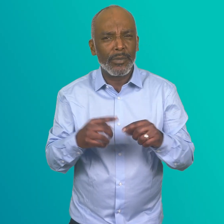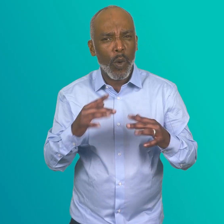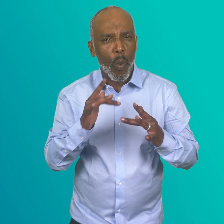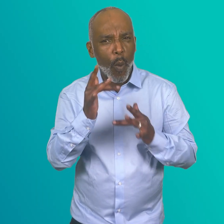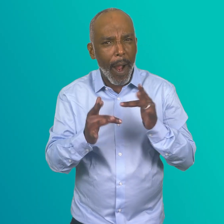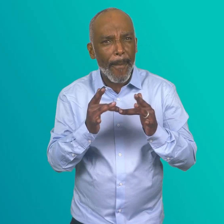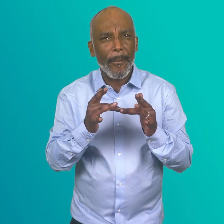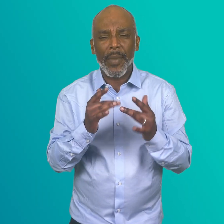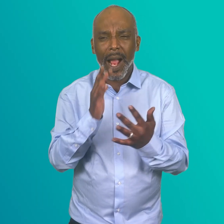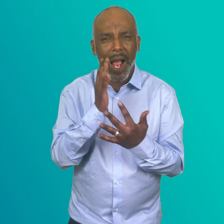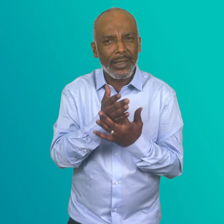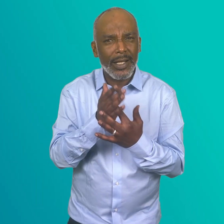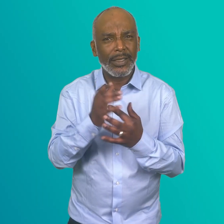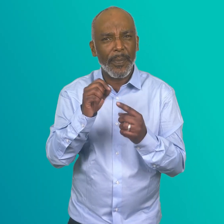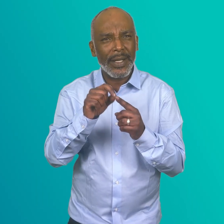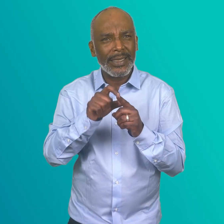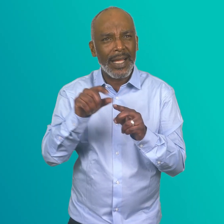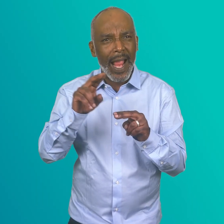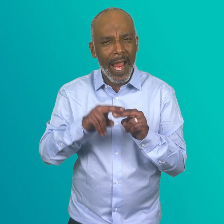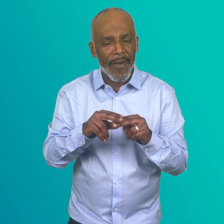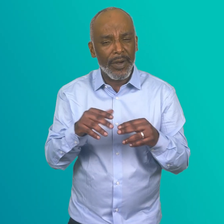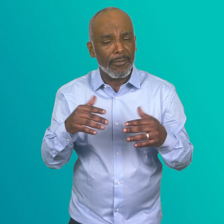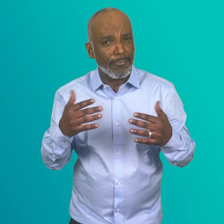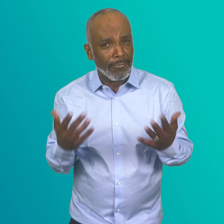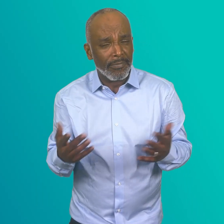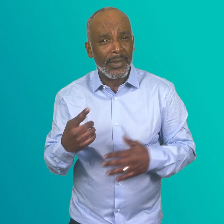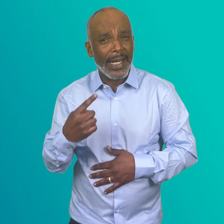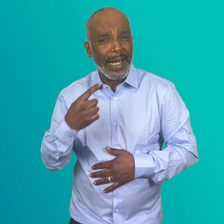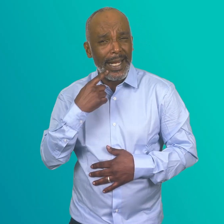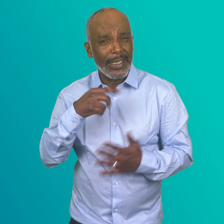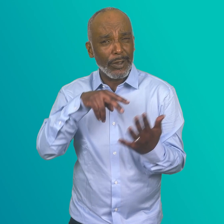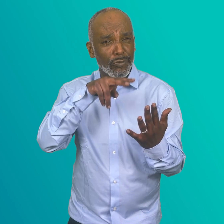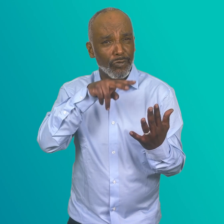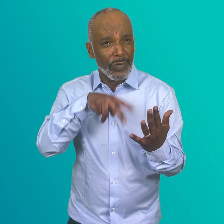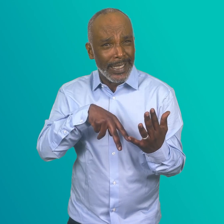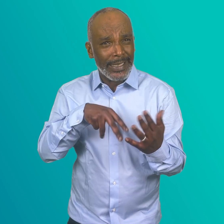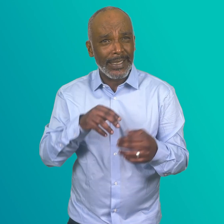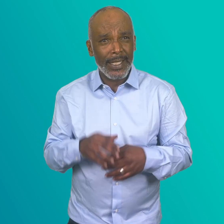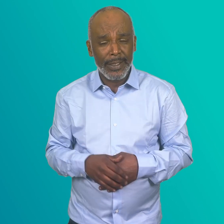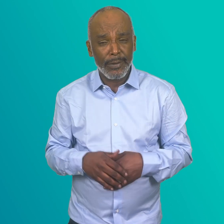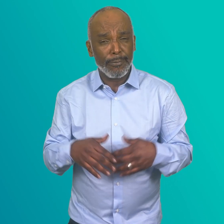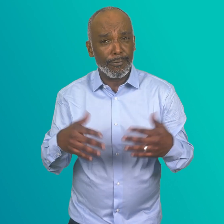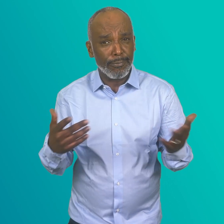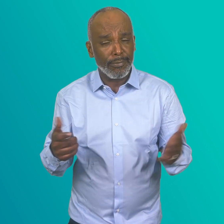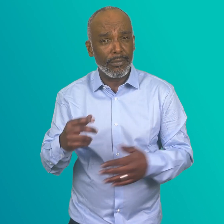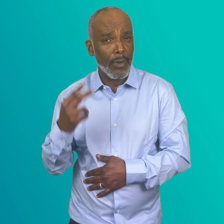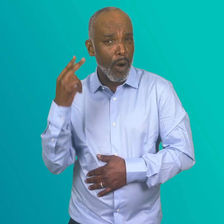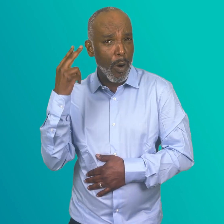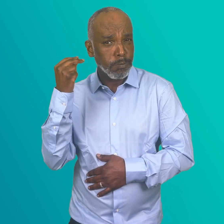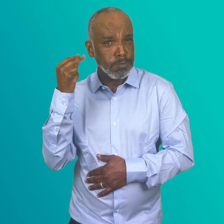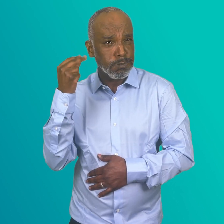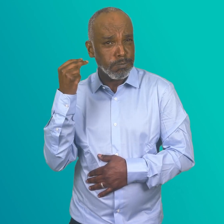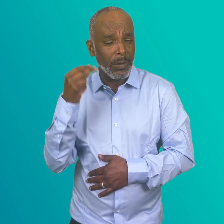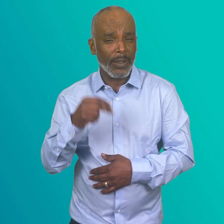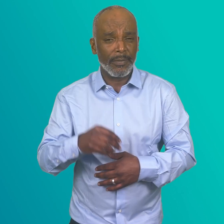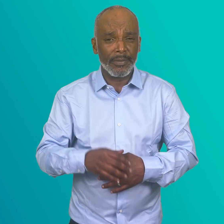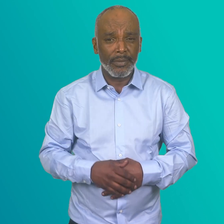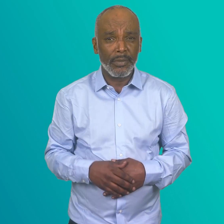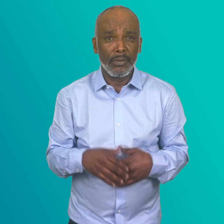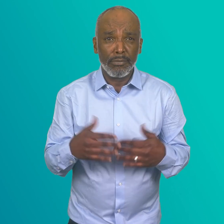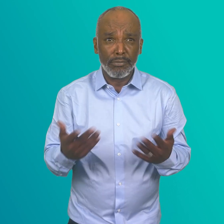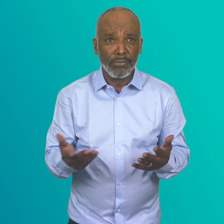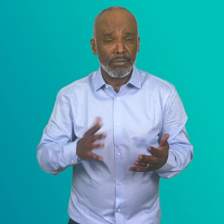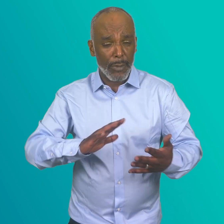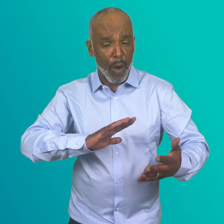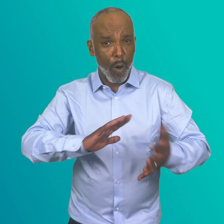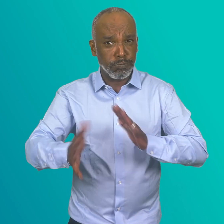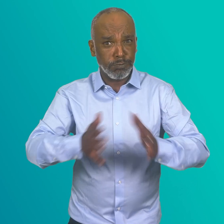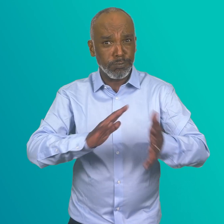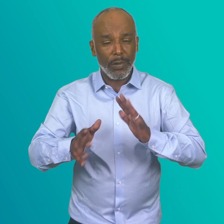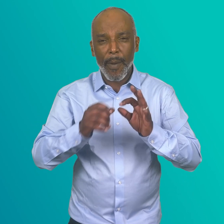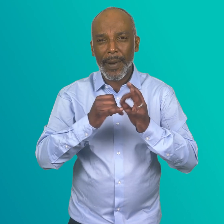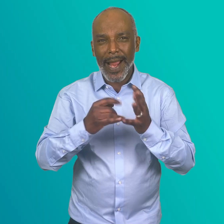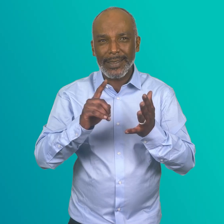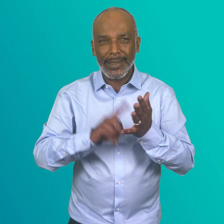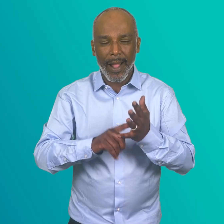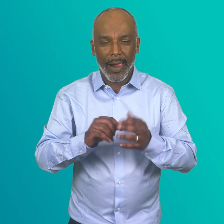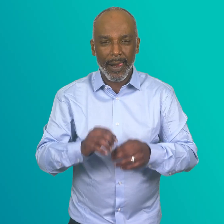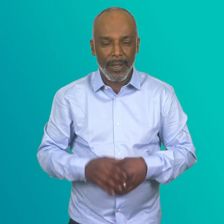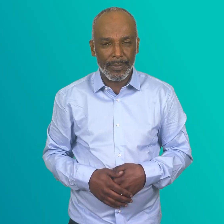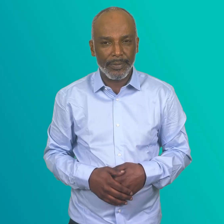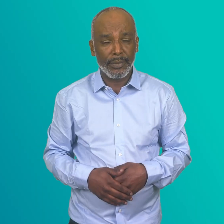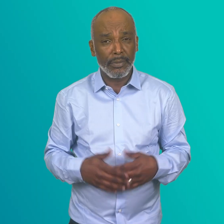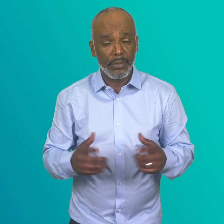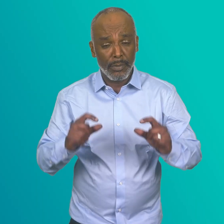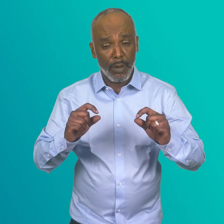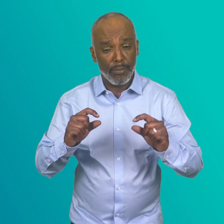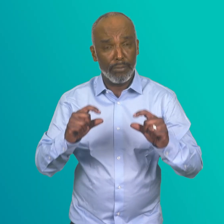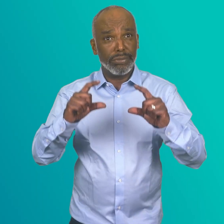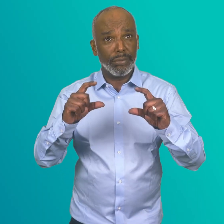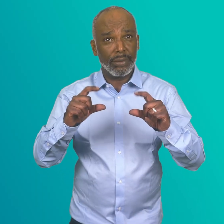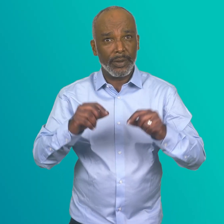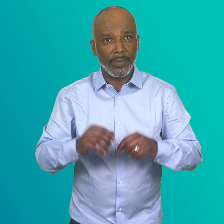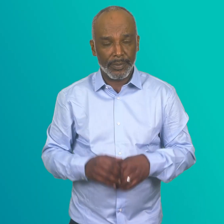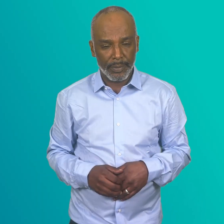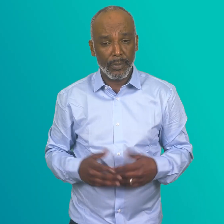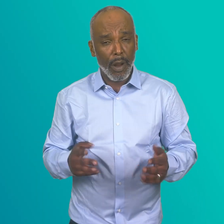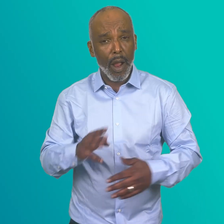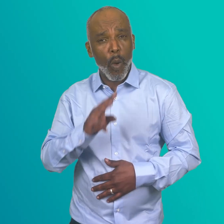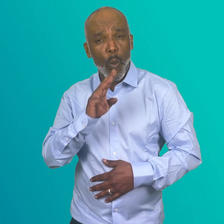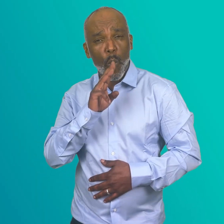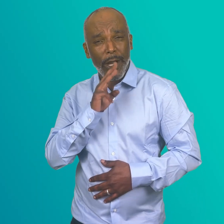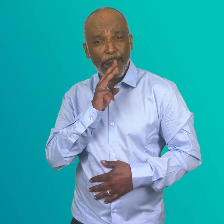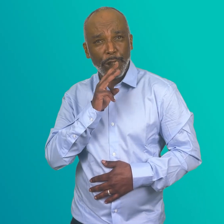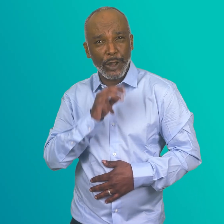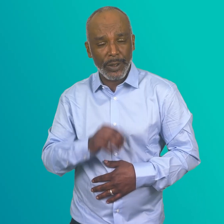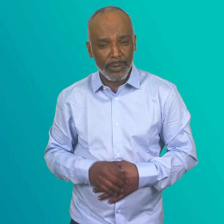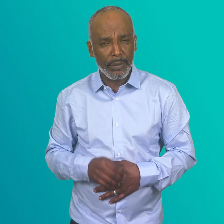including Web Accessible PDF, Easy Read, Audio, British Sign Language, Large Print, and Welsh,